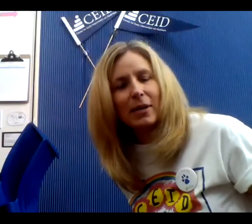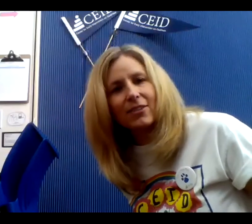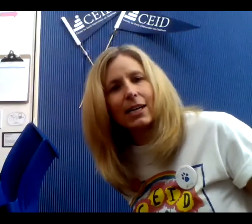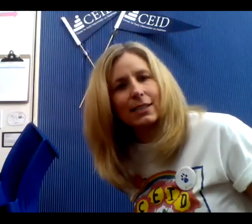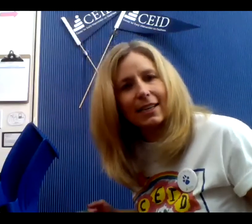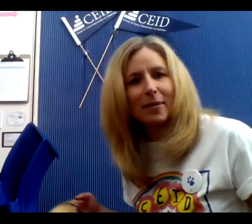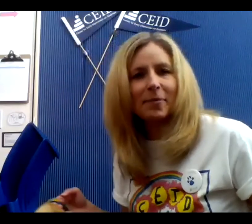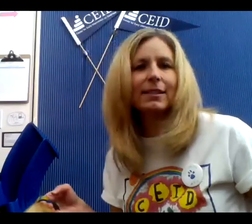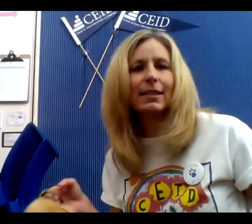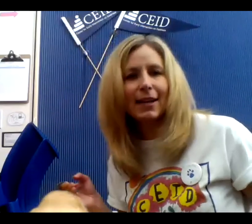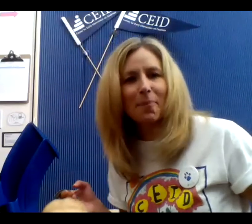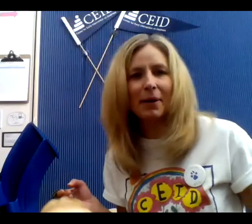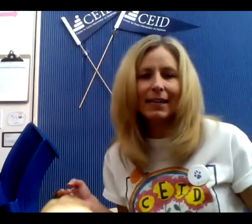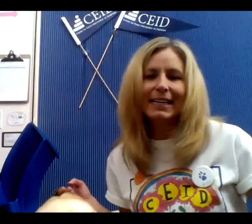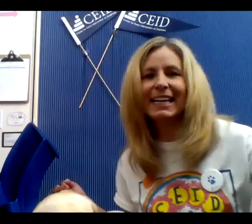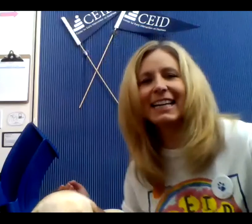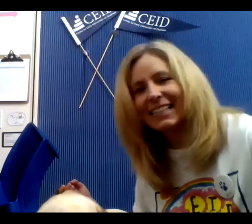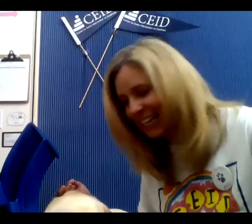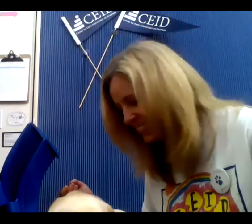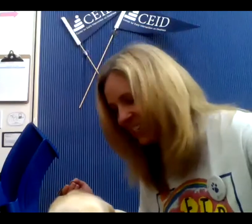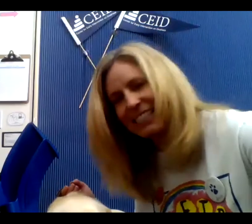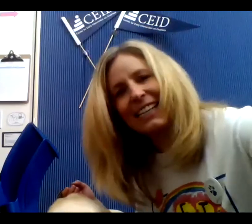but I've gotta get them up, Nan, sit.